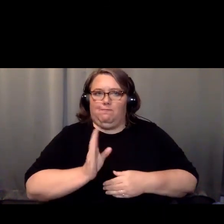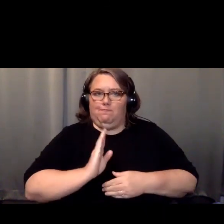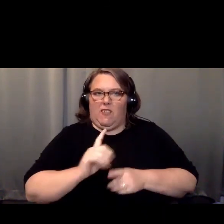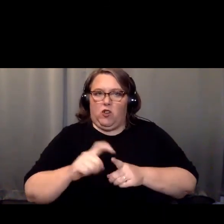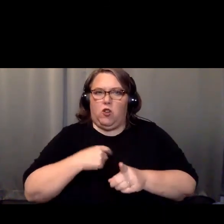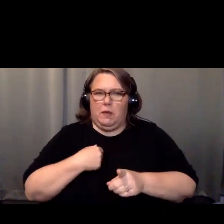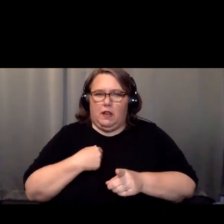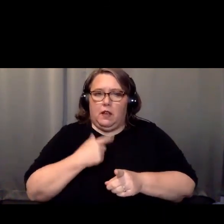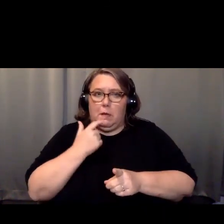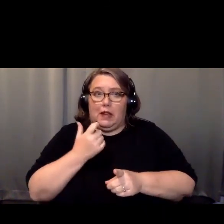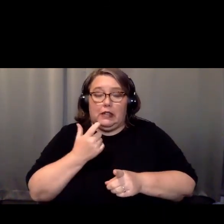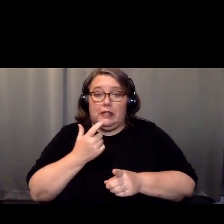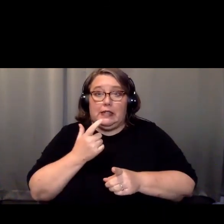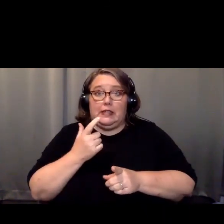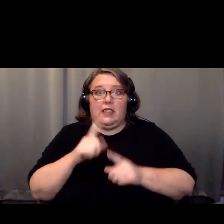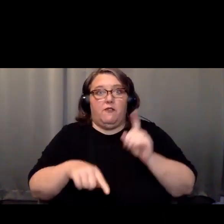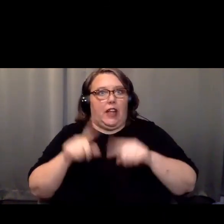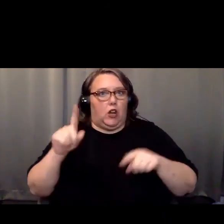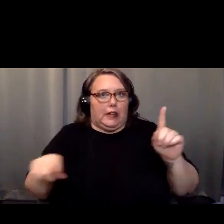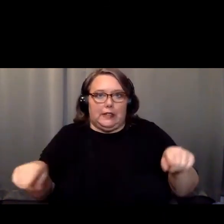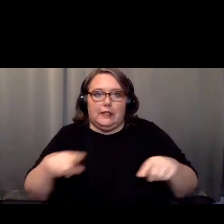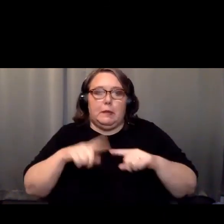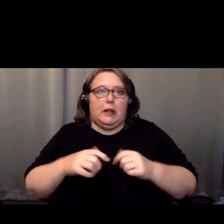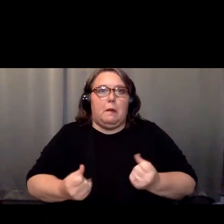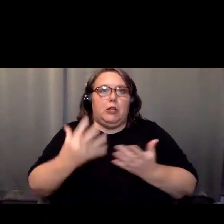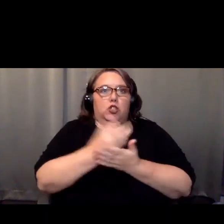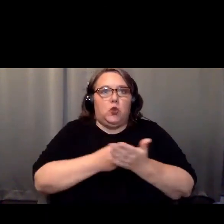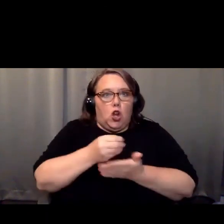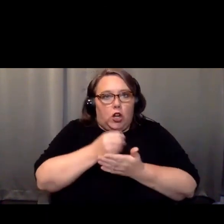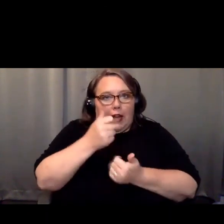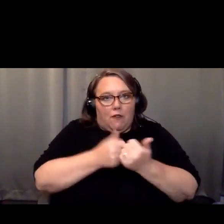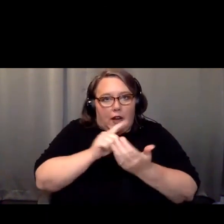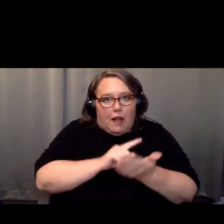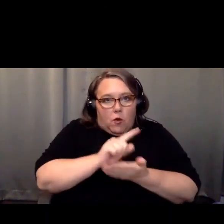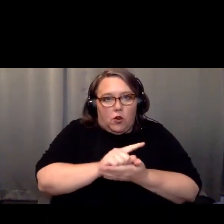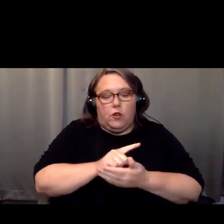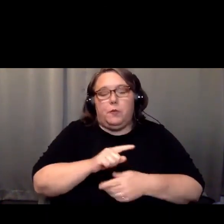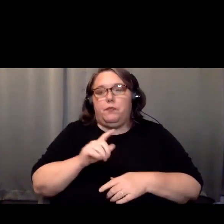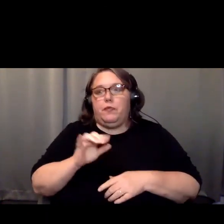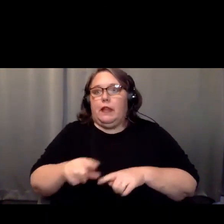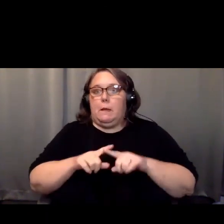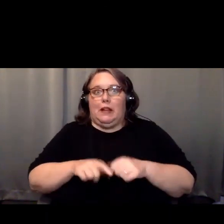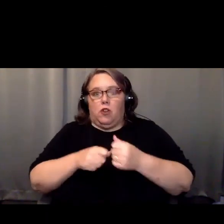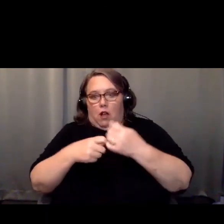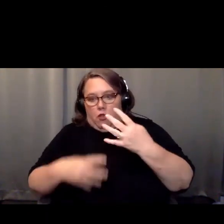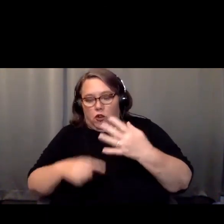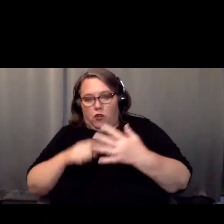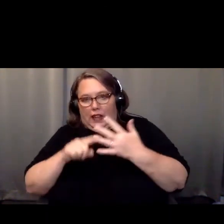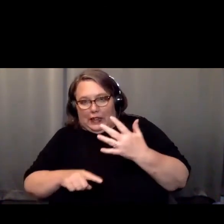because that depends on how much you're earning every hour and that depends on a lot of other things that are exclusive to you.